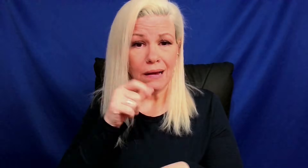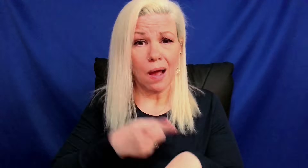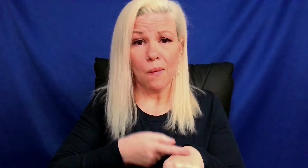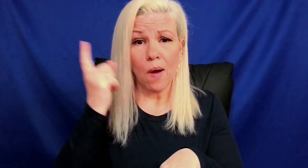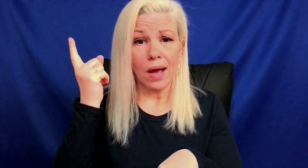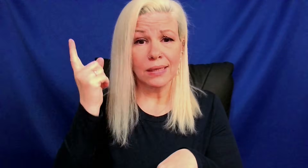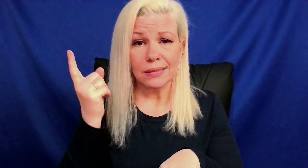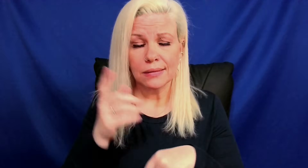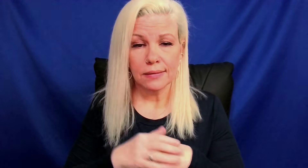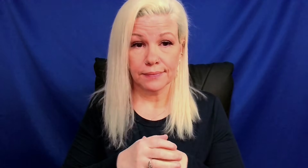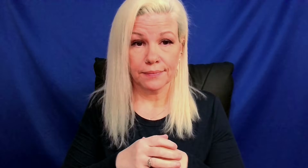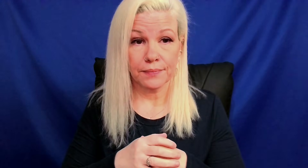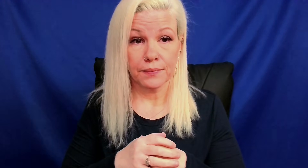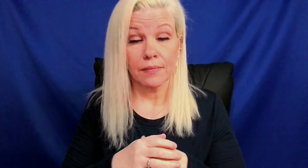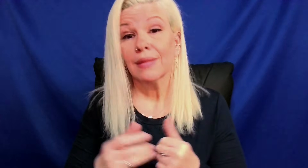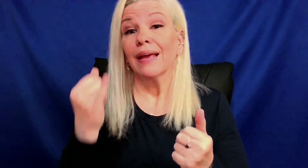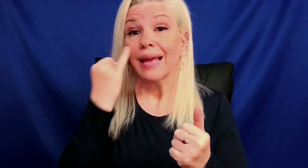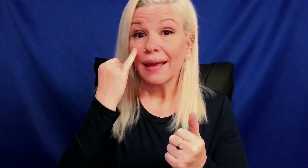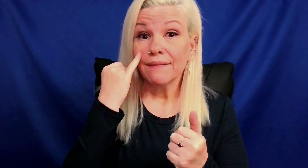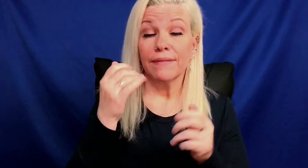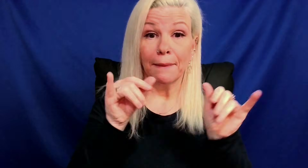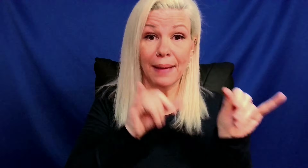If a pattern appears showing that one group